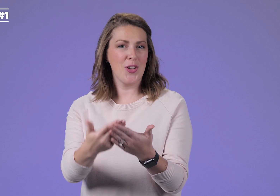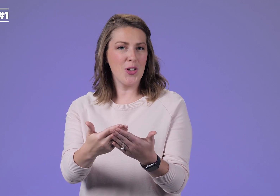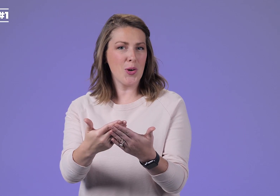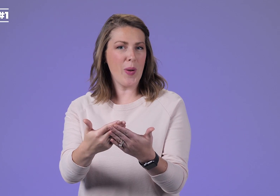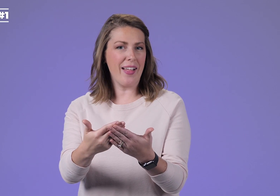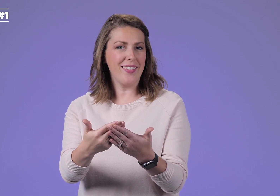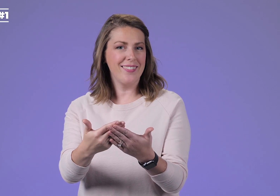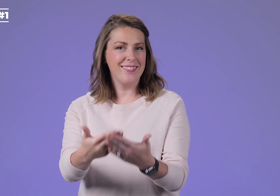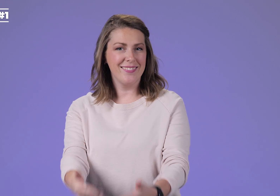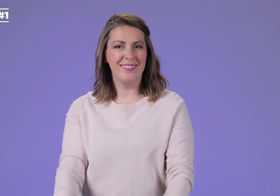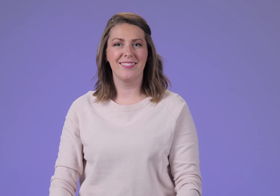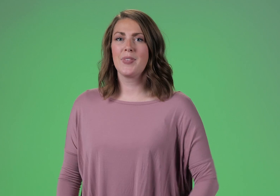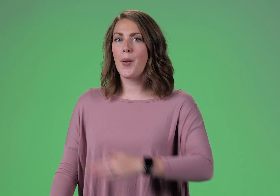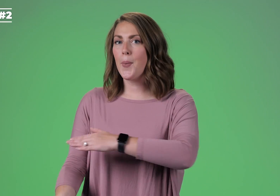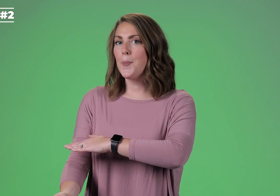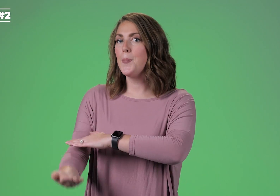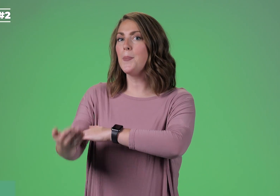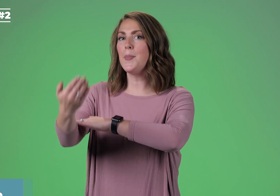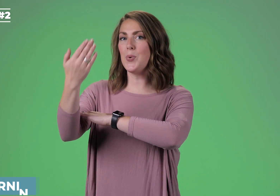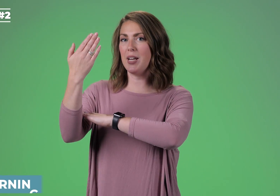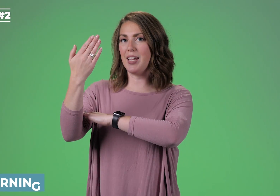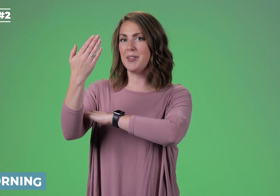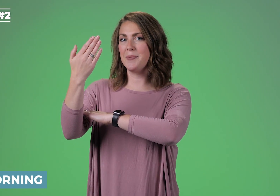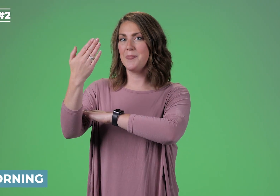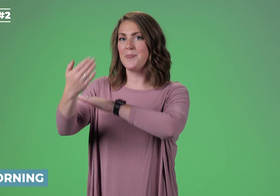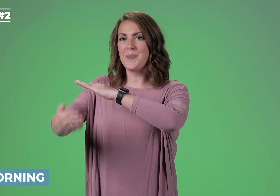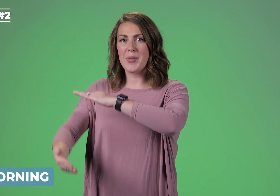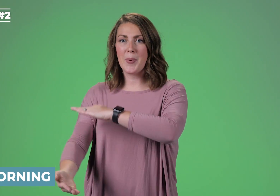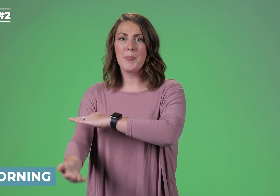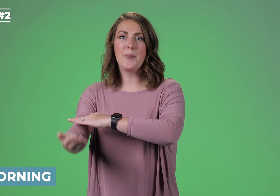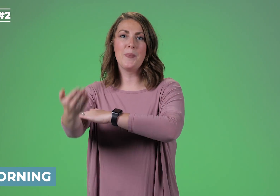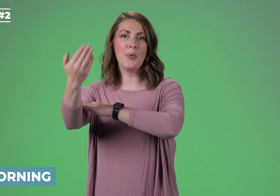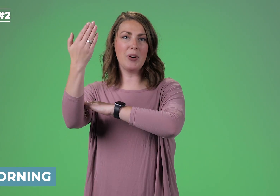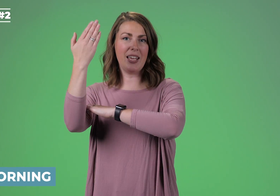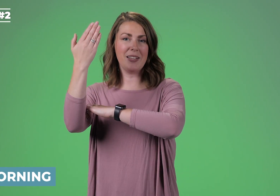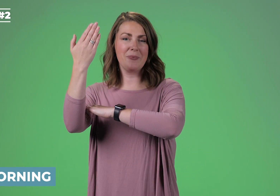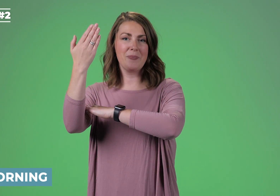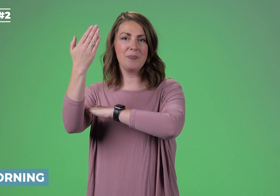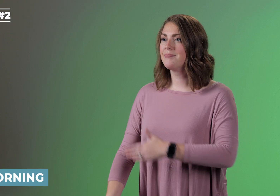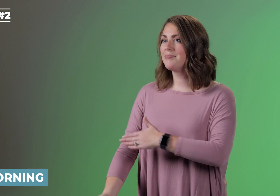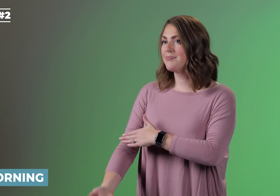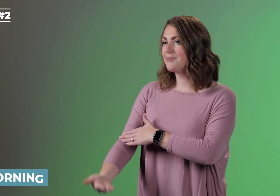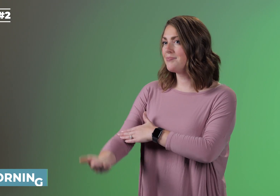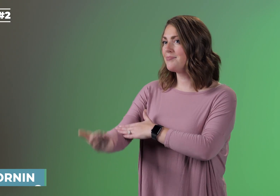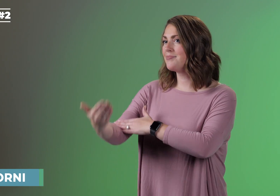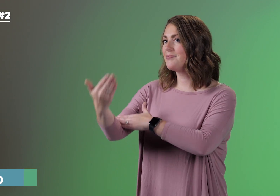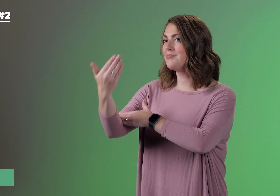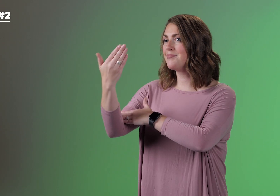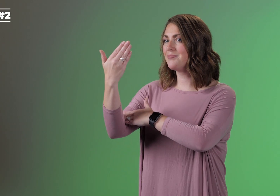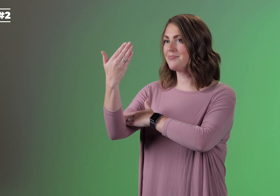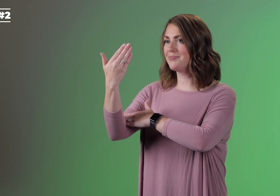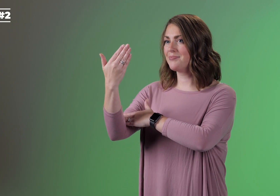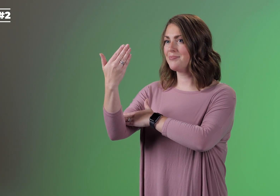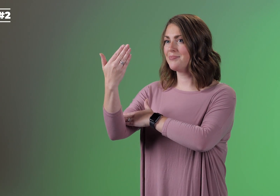'good or well.' 'Morning,' because the sun is coming up in the morning, 'morning.'